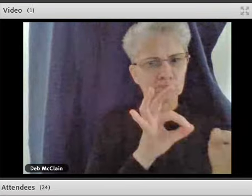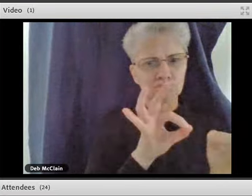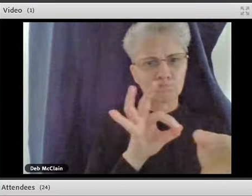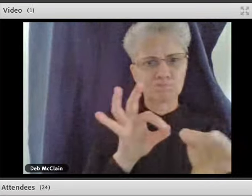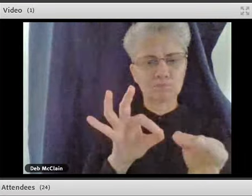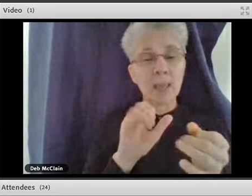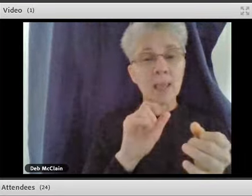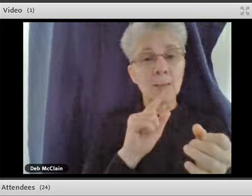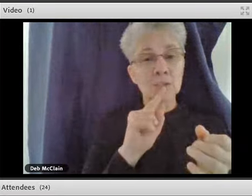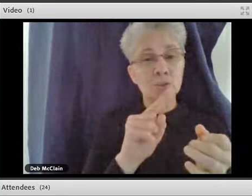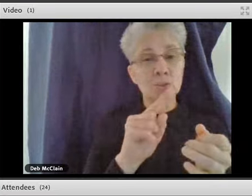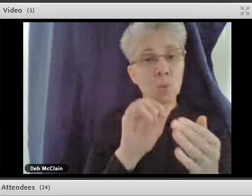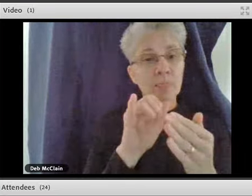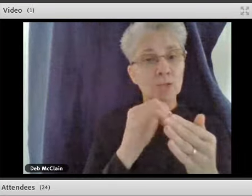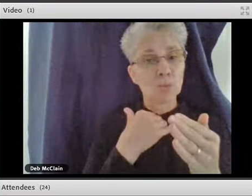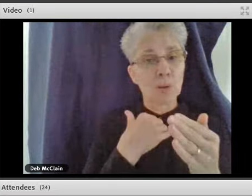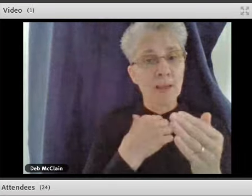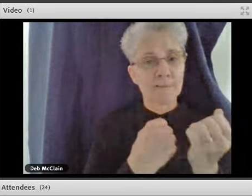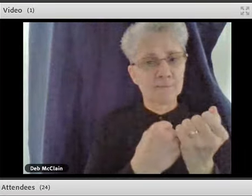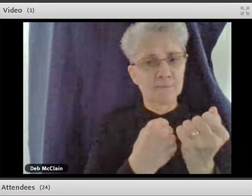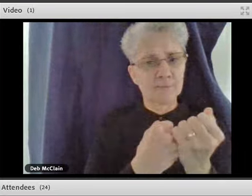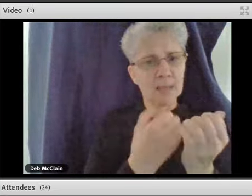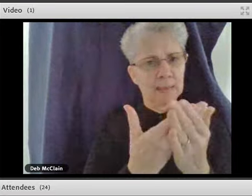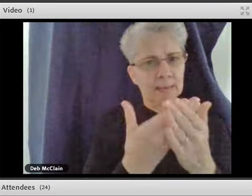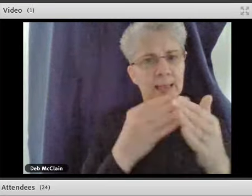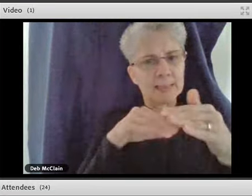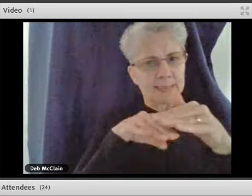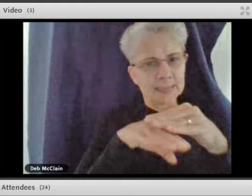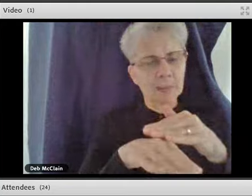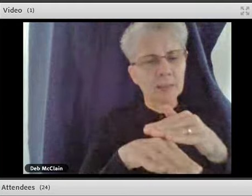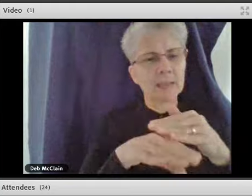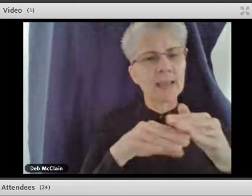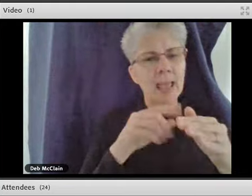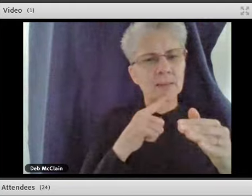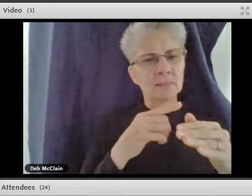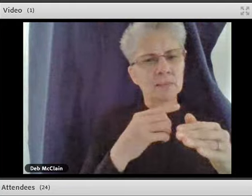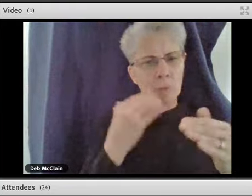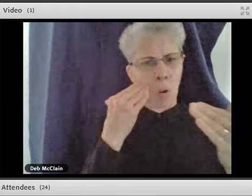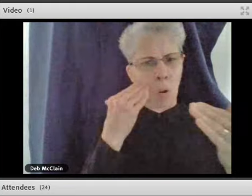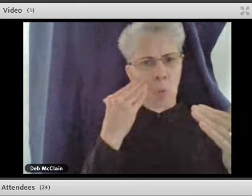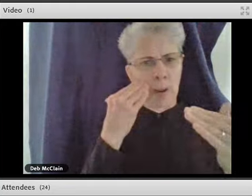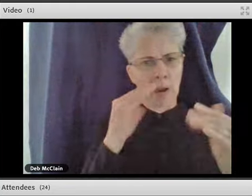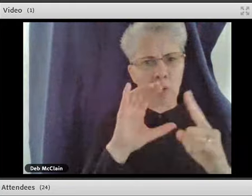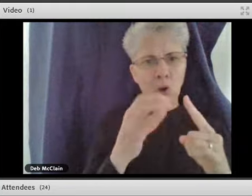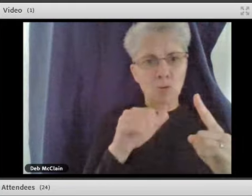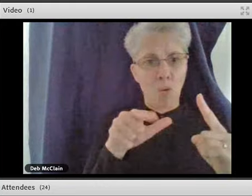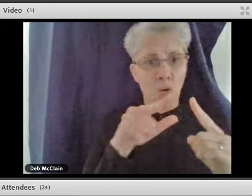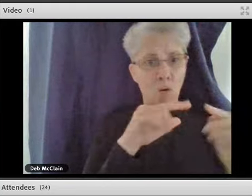that you're covered with the resources that you provide. And then, again, you know, making the case for accessibility.